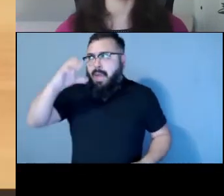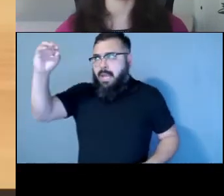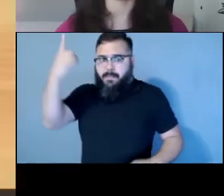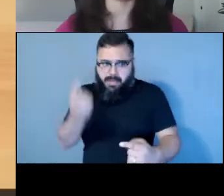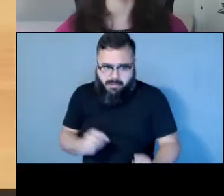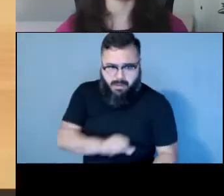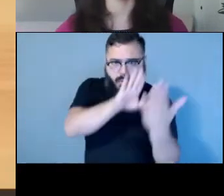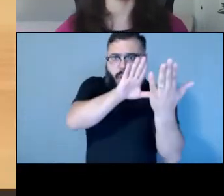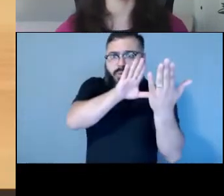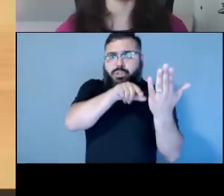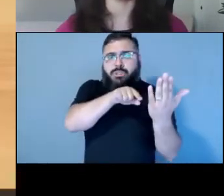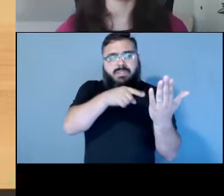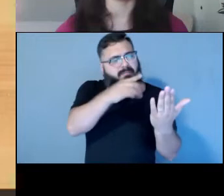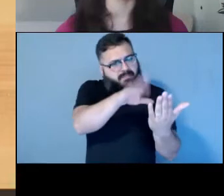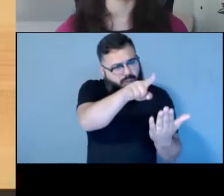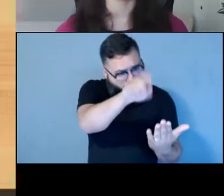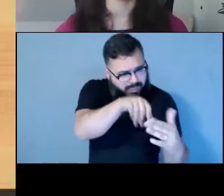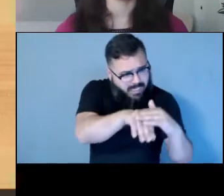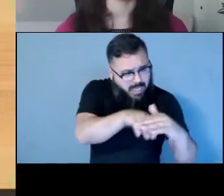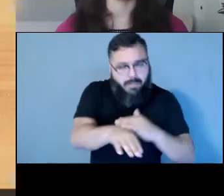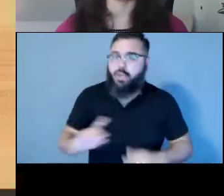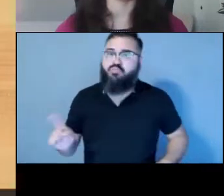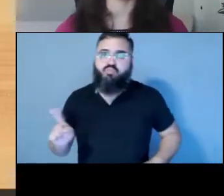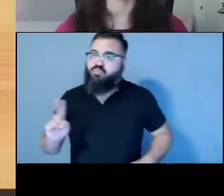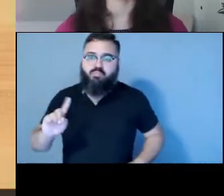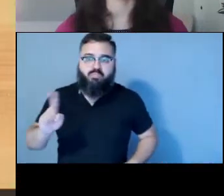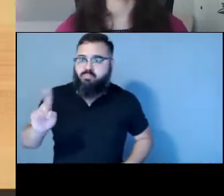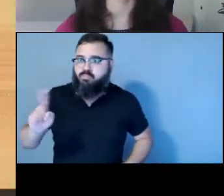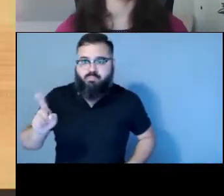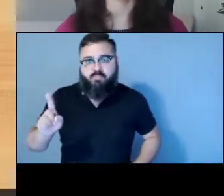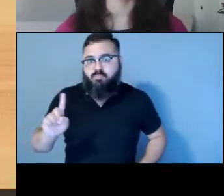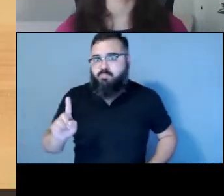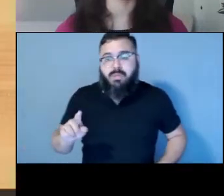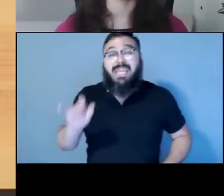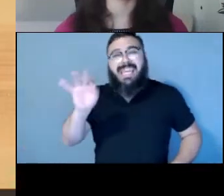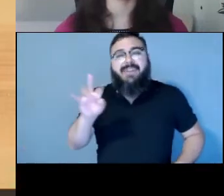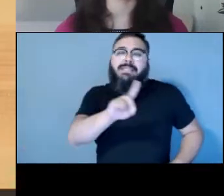the employee and saying, do you need an accommodation? If there, if the disability is obvious,